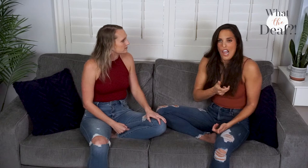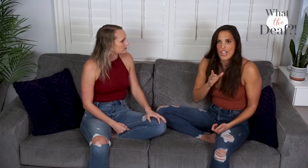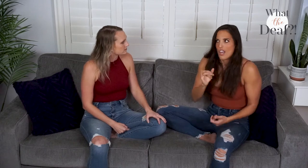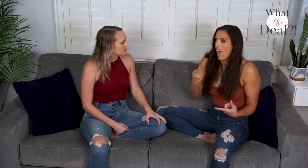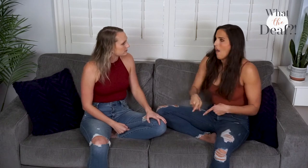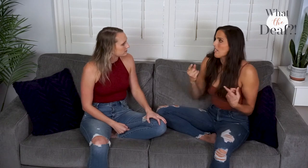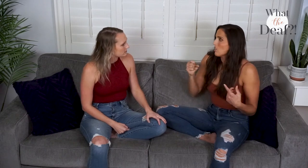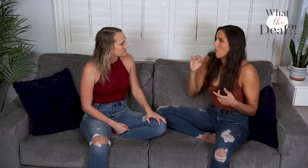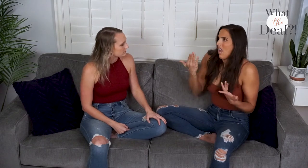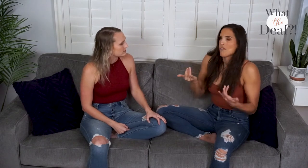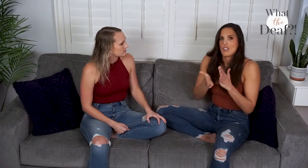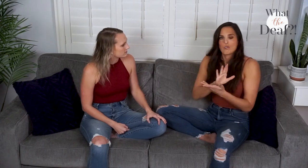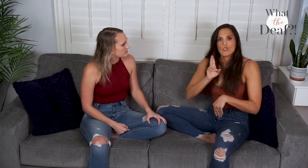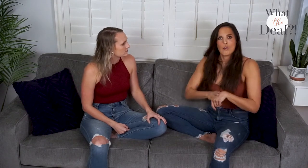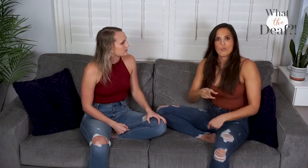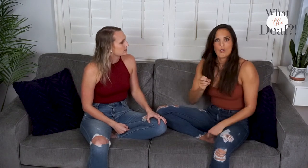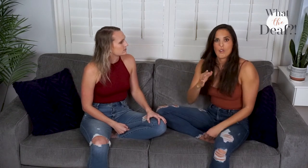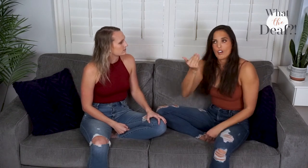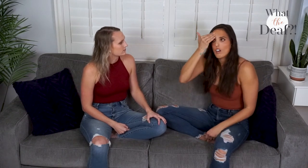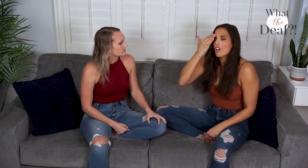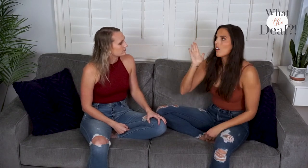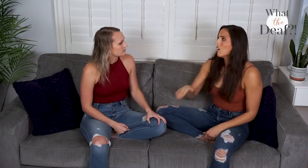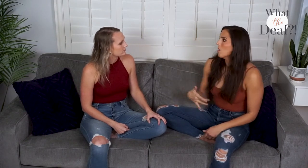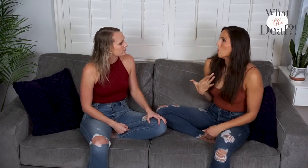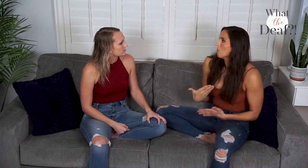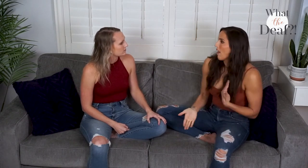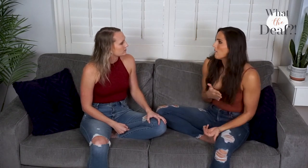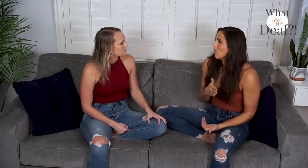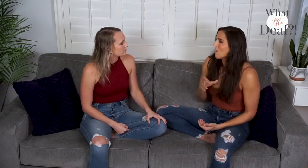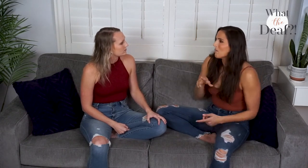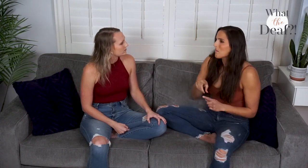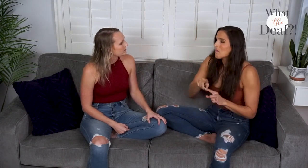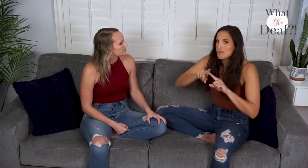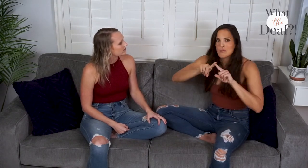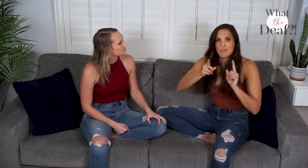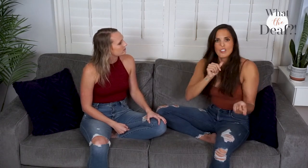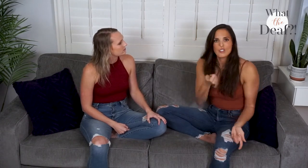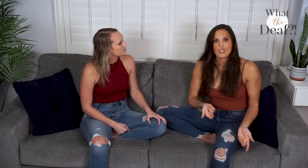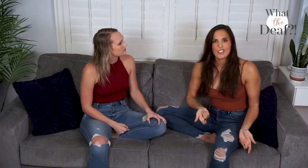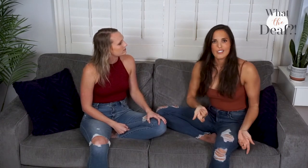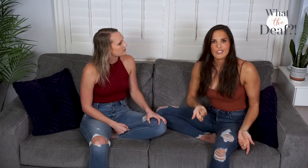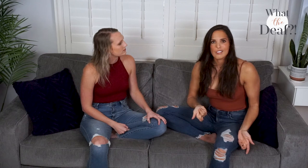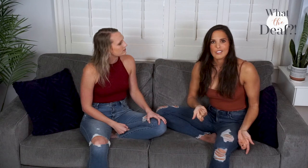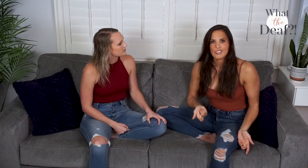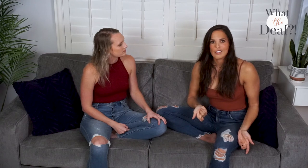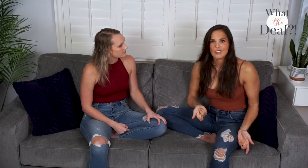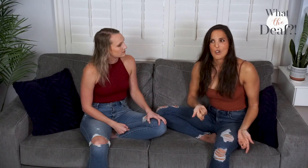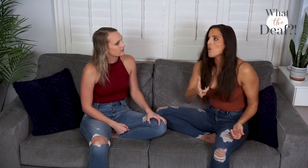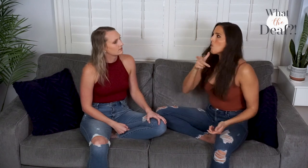And I feel like it happens every day, it becomes my normal, and I’m like “Ugh, okay whatever, just ignore it.” But I shouldn’t have to do that.